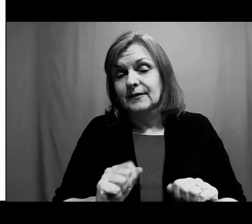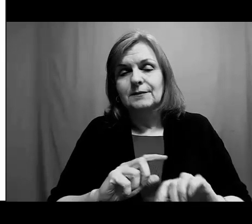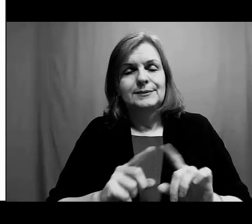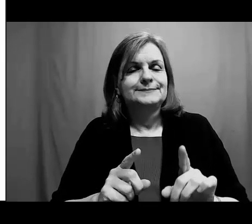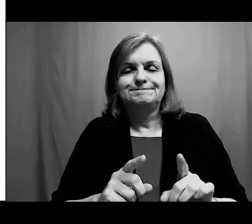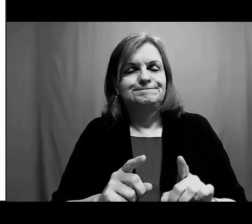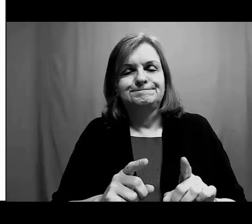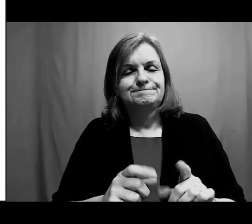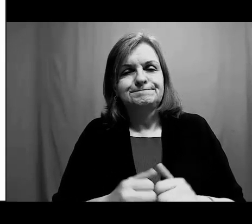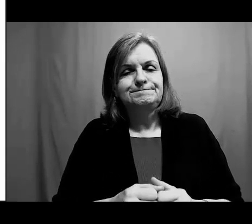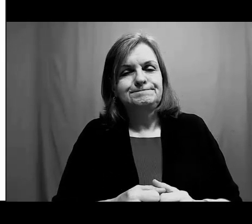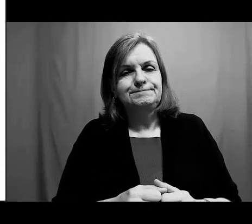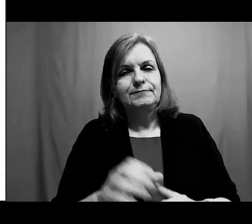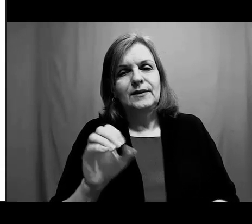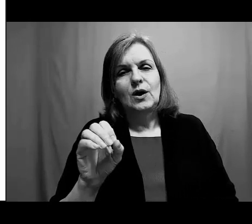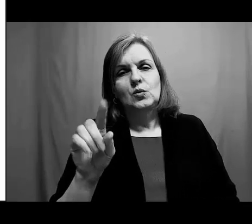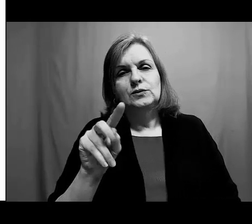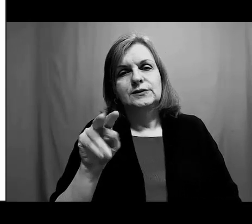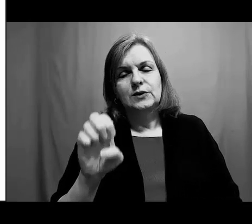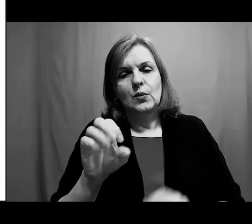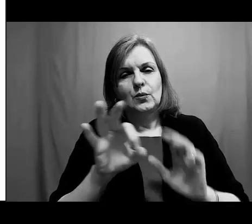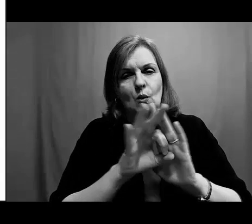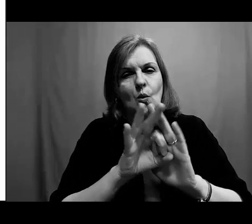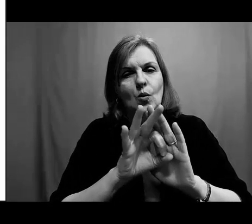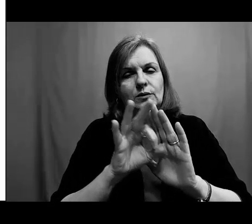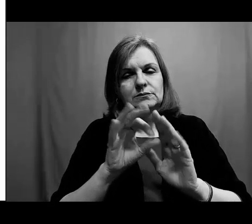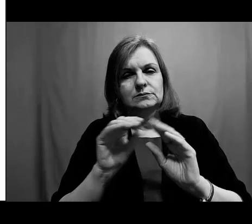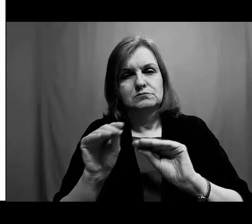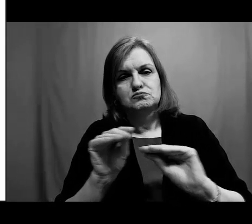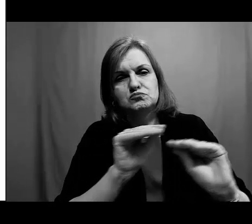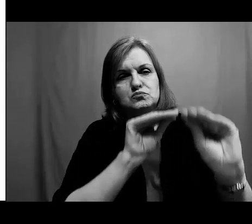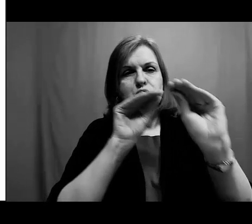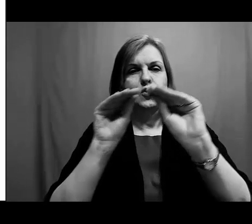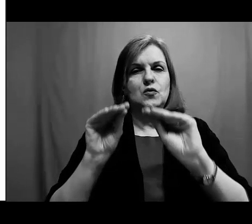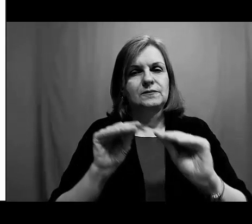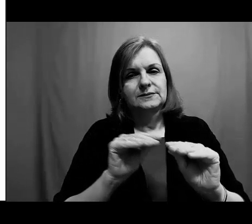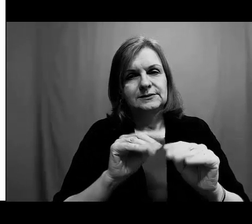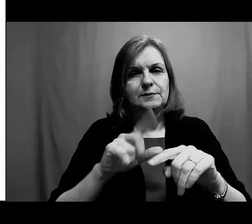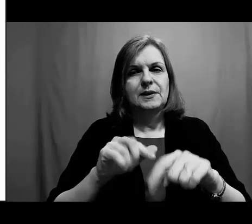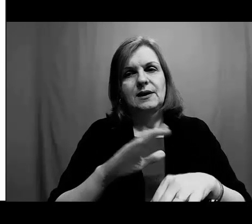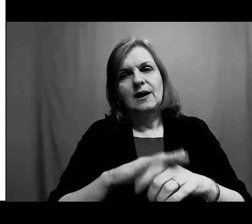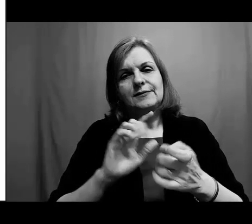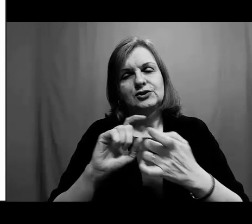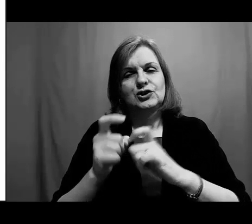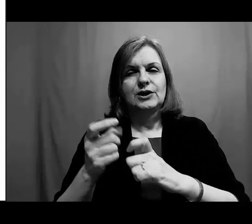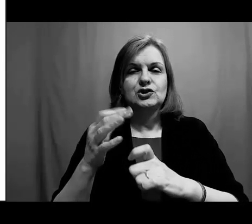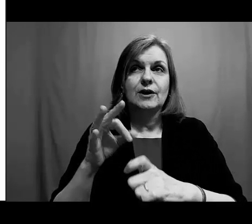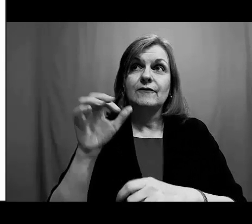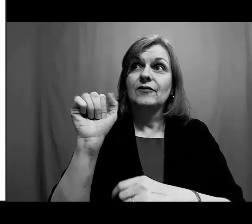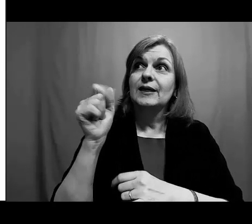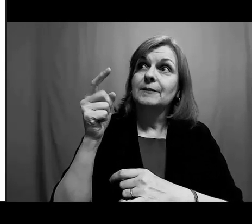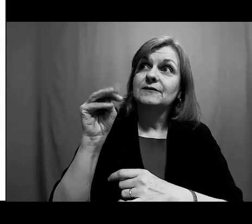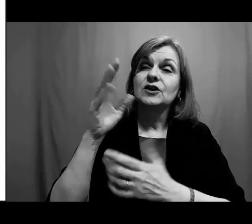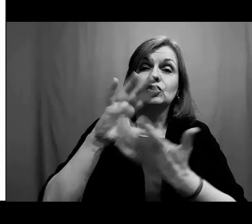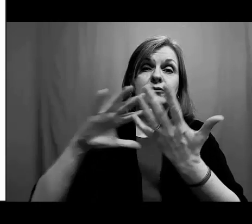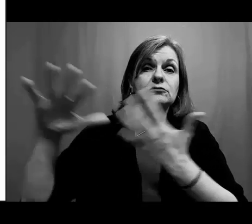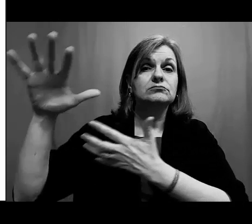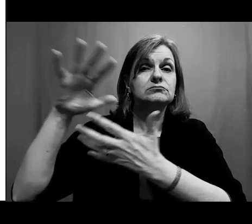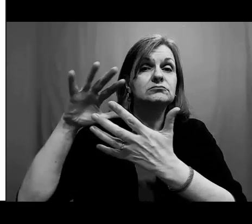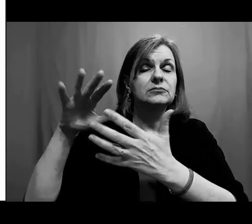it turns out that the ozone hole shifts dramatically of course with changes in atmospheric conditions and we haven't really